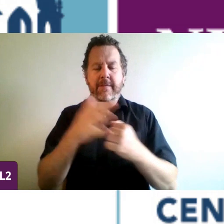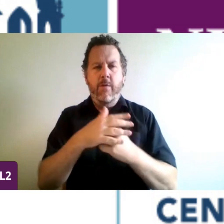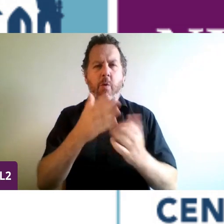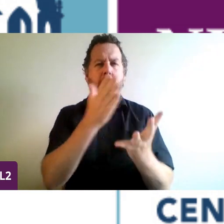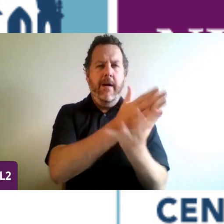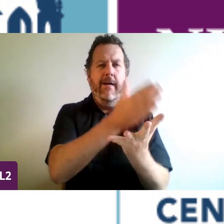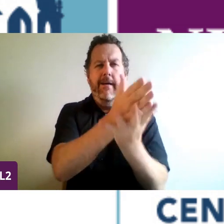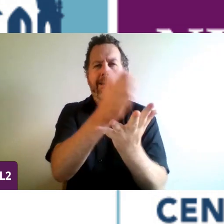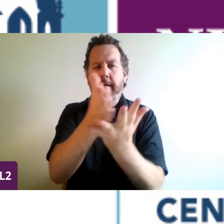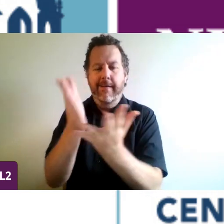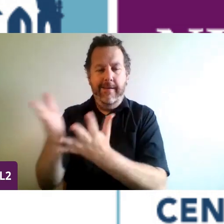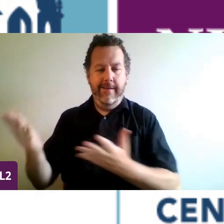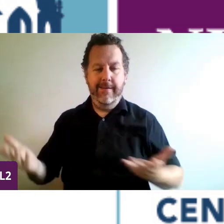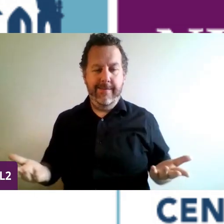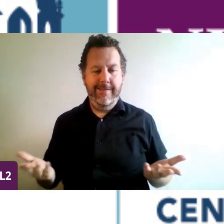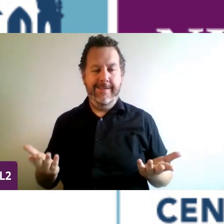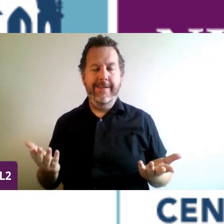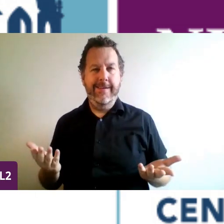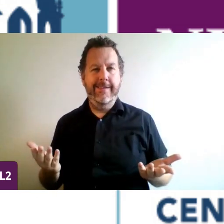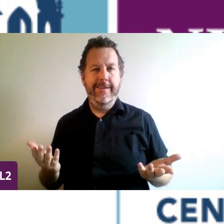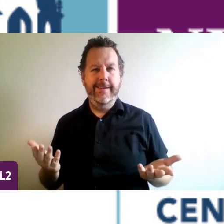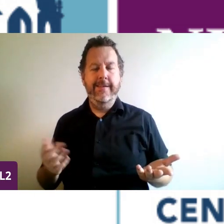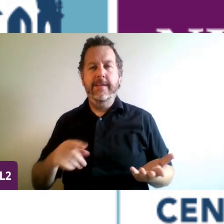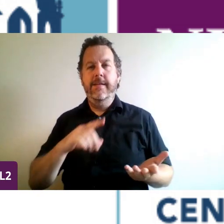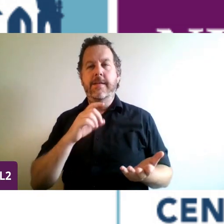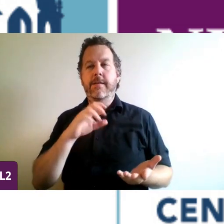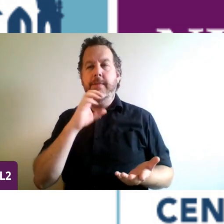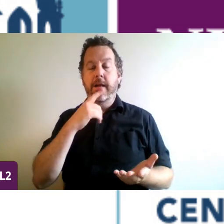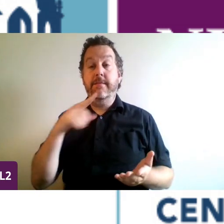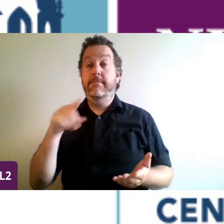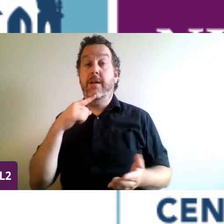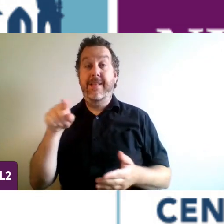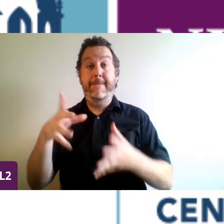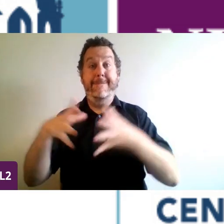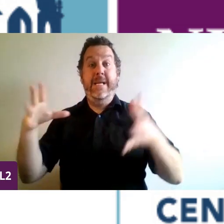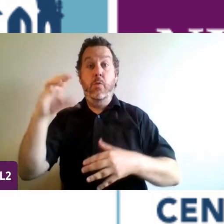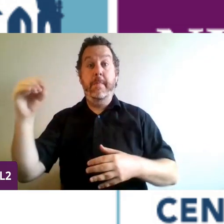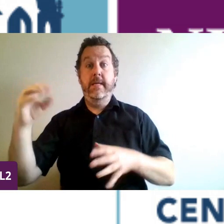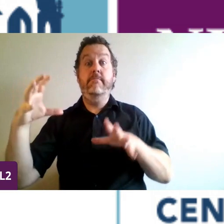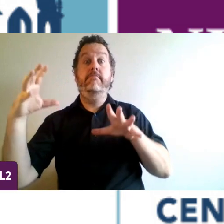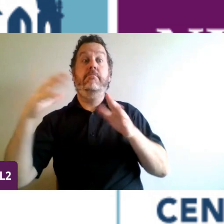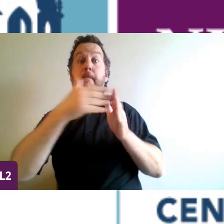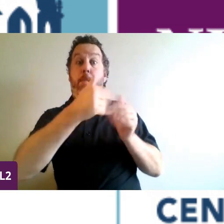It is something that the AFD in United States has been excited about